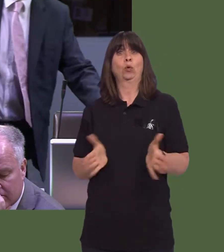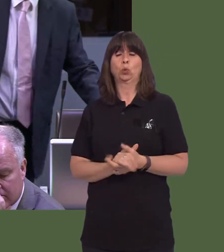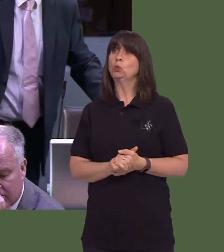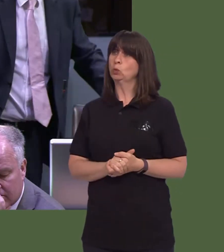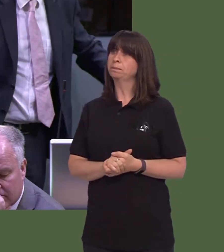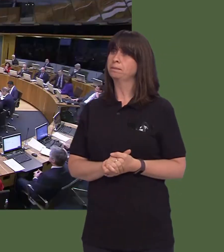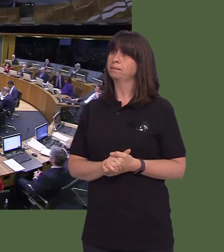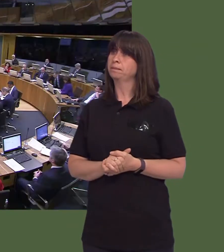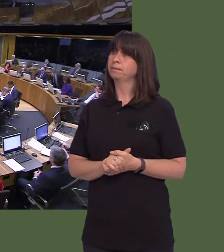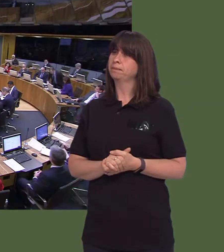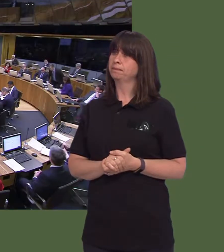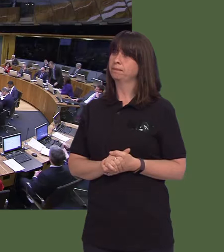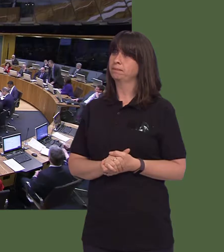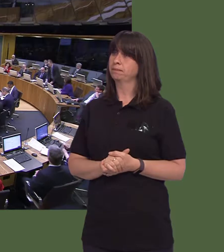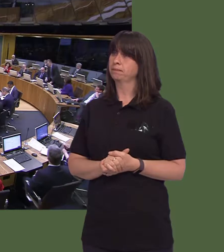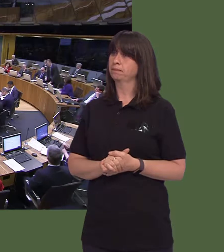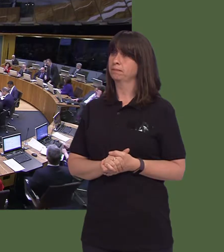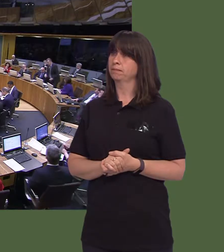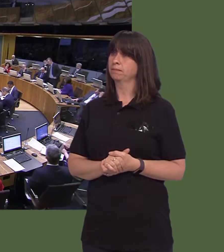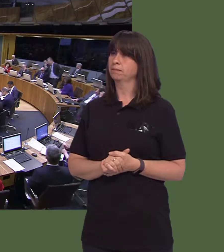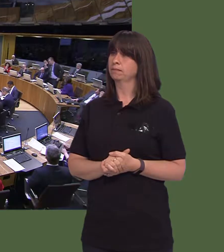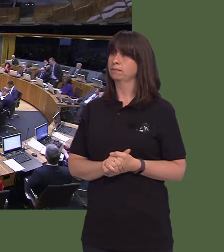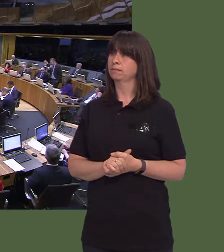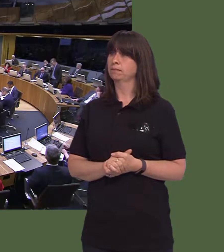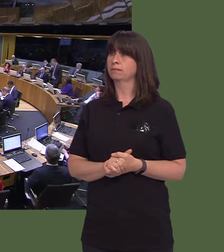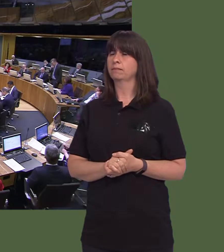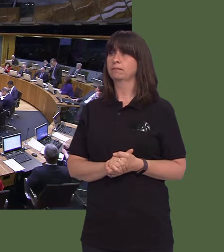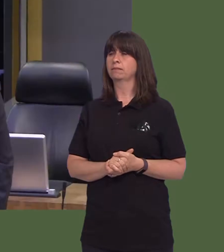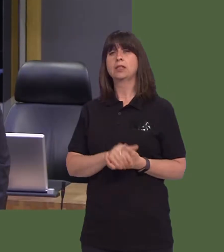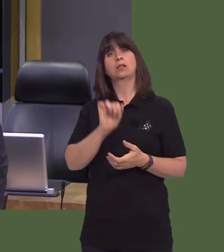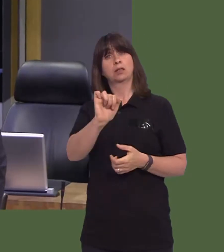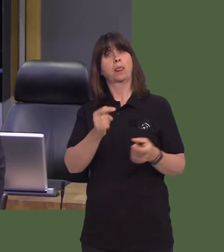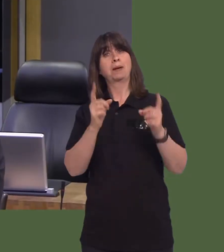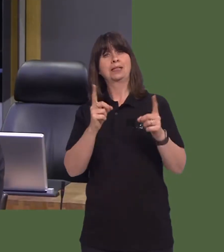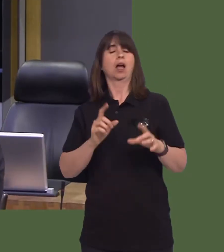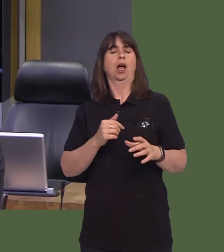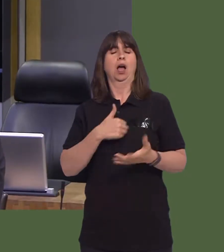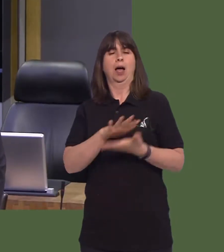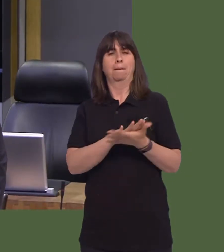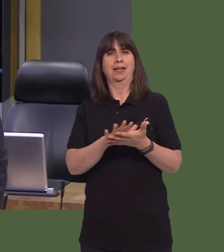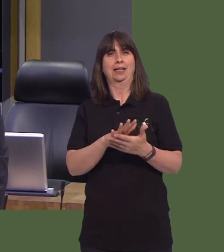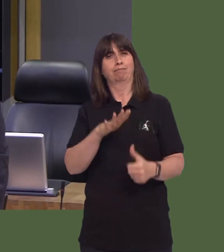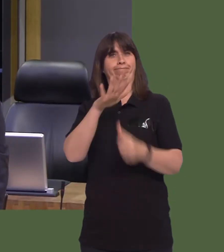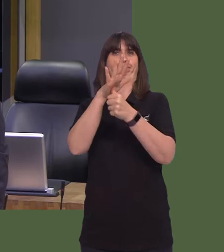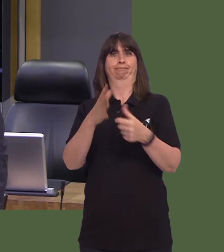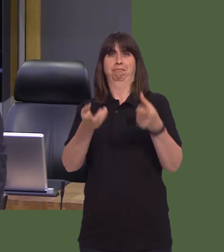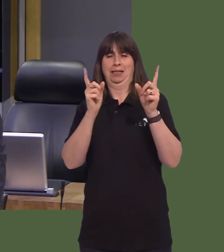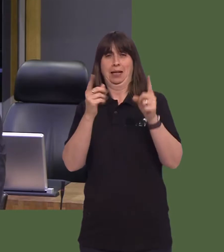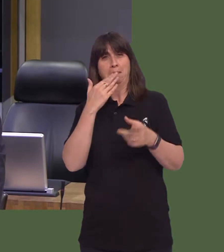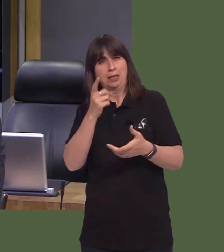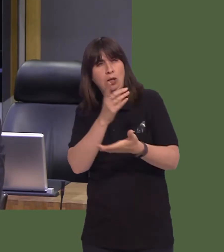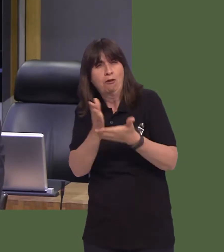Adam Price AM: I'd be grateful if the First Minister could just clarify: has the Welsh